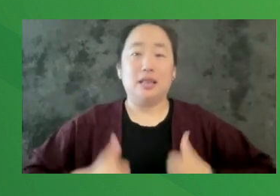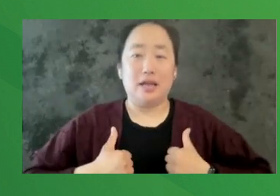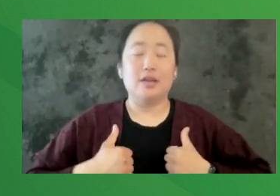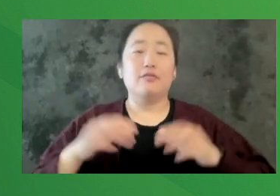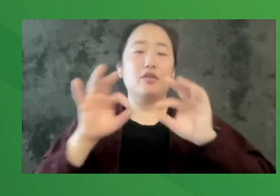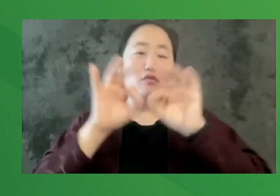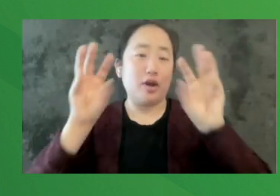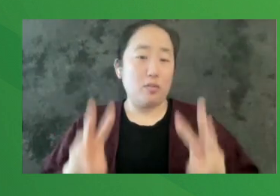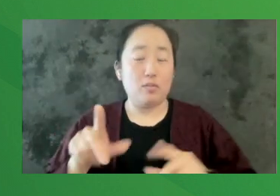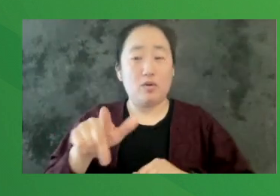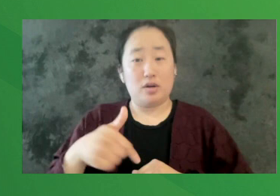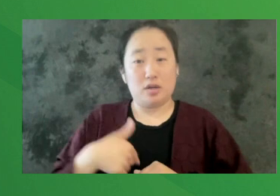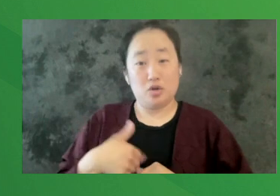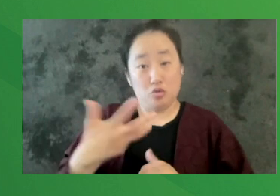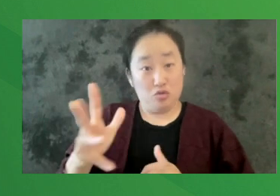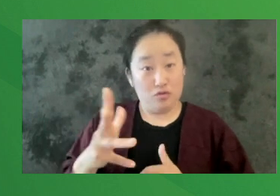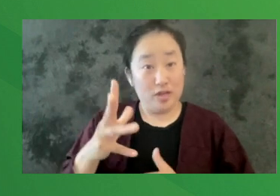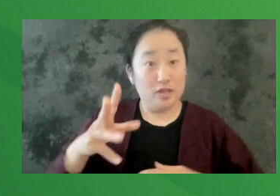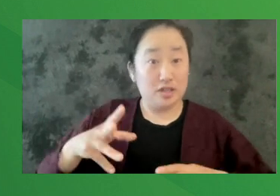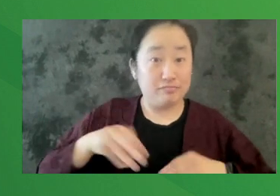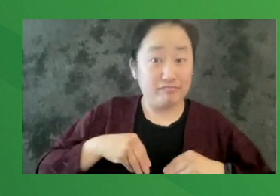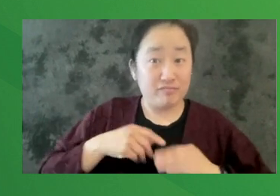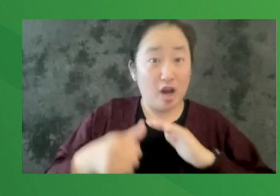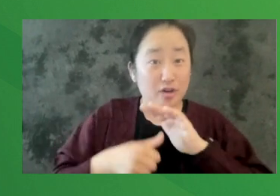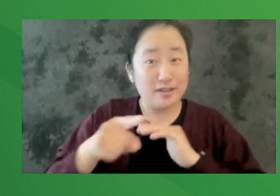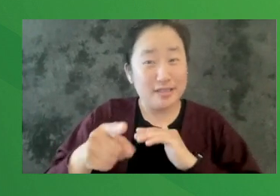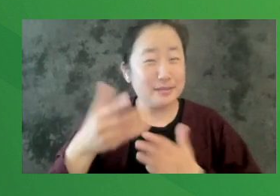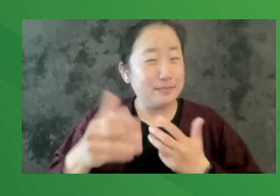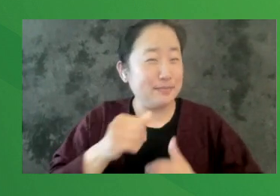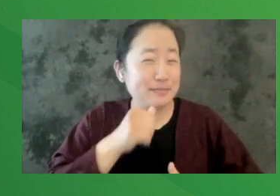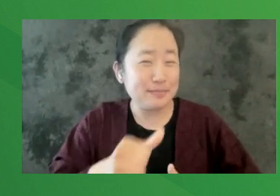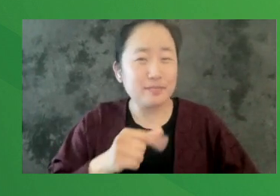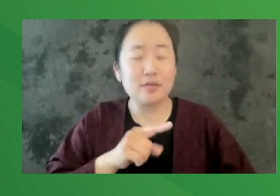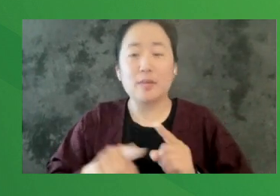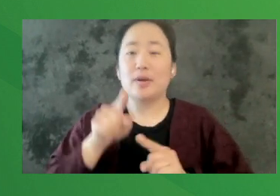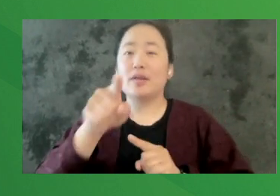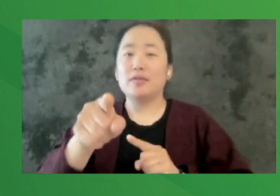what's underneath the framework is an inquiry model for learning. And I wanna walk you through